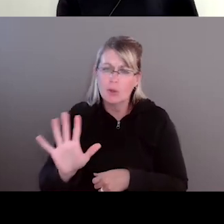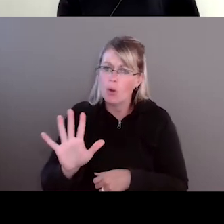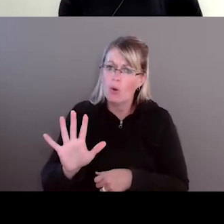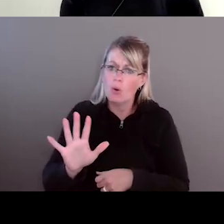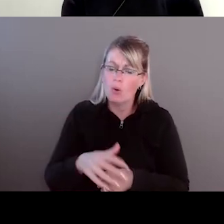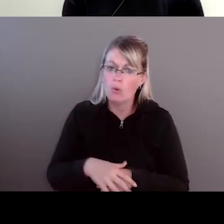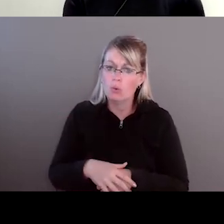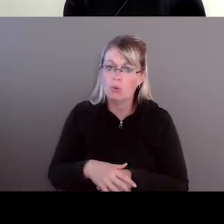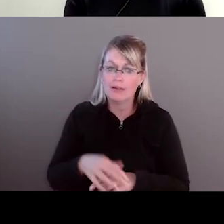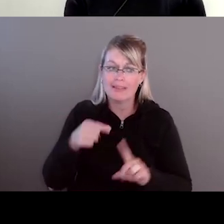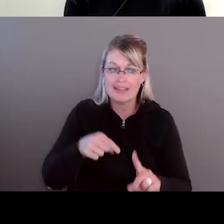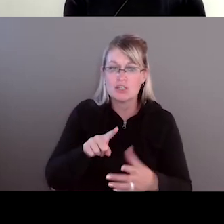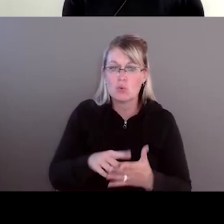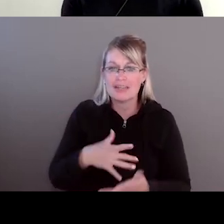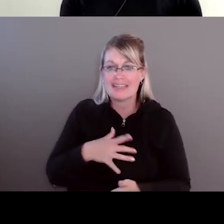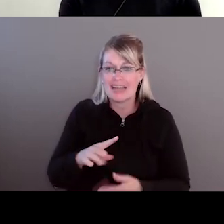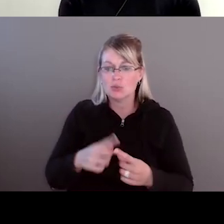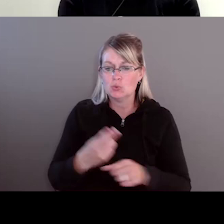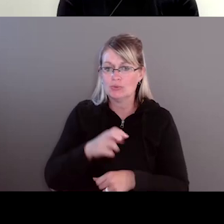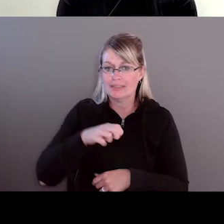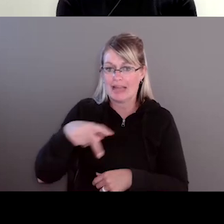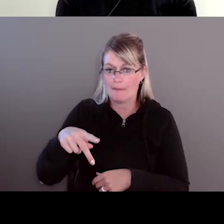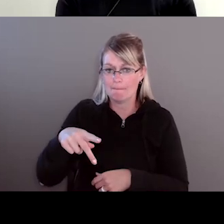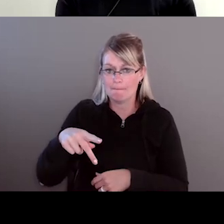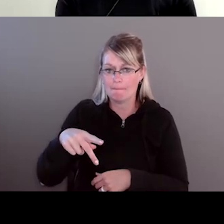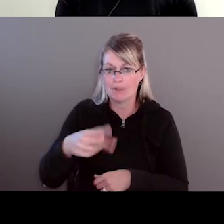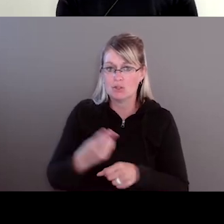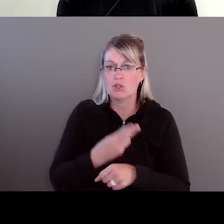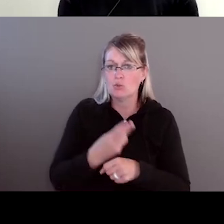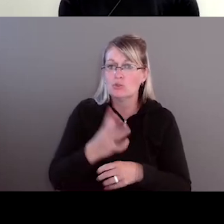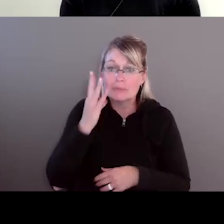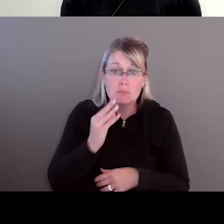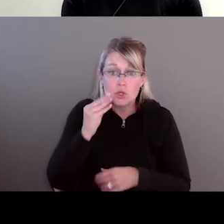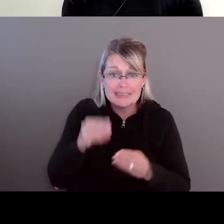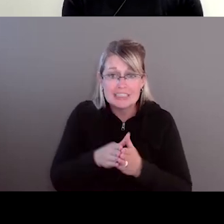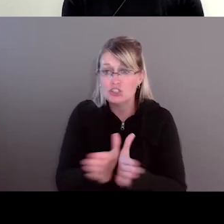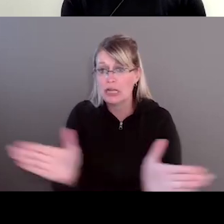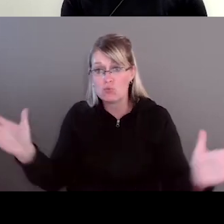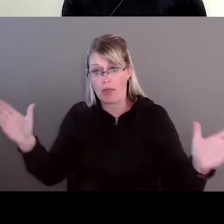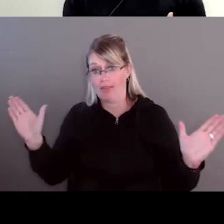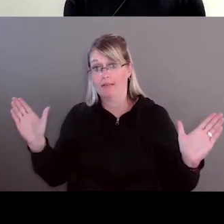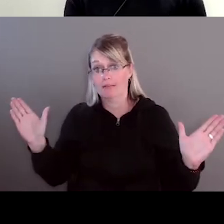This is what it's like to use the application, this the user experience in general. If you